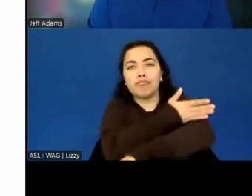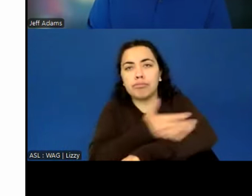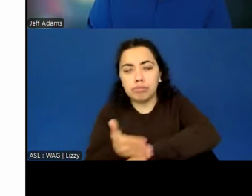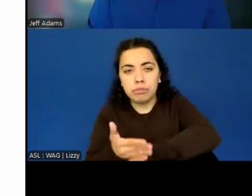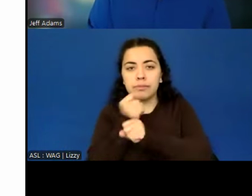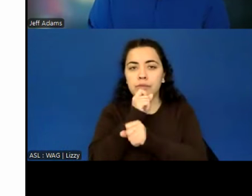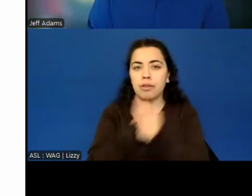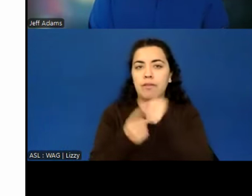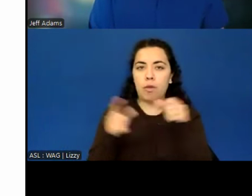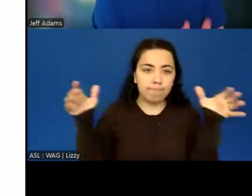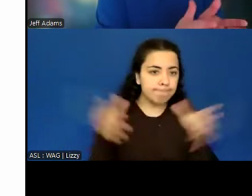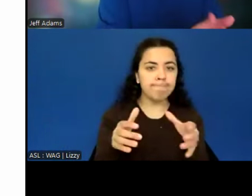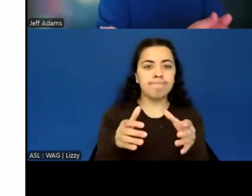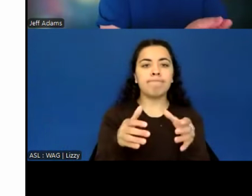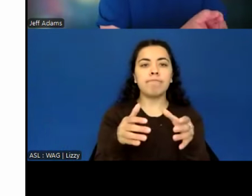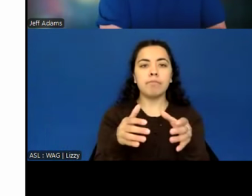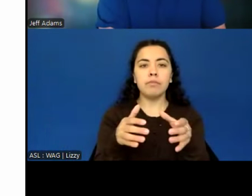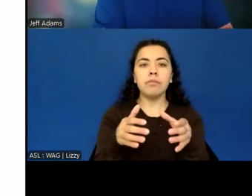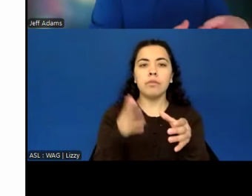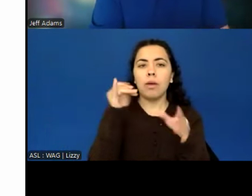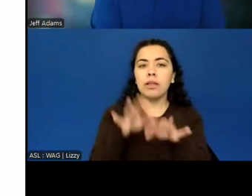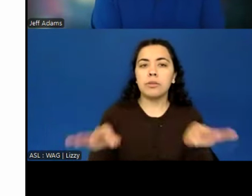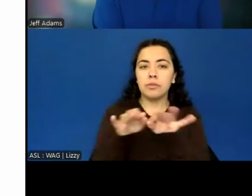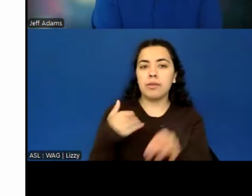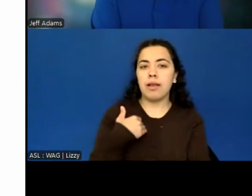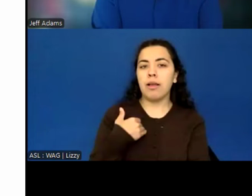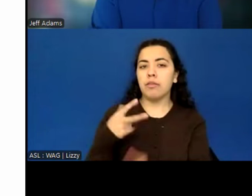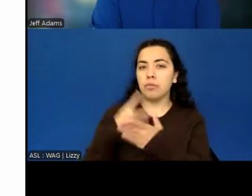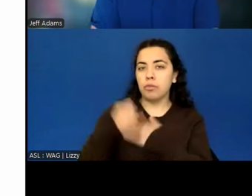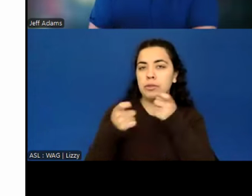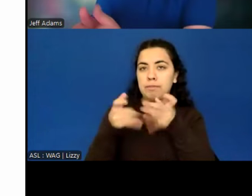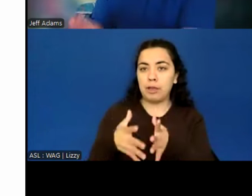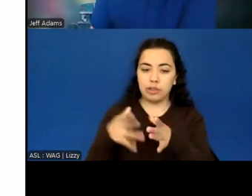project manager can help. If you have got people siloed doing the remediation and then